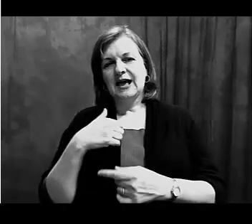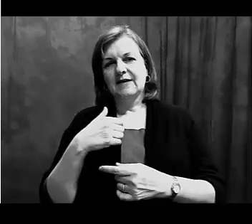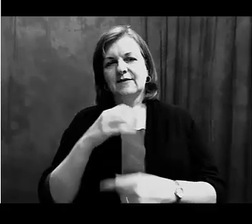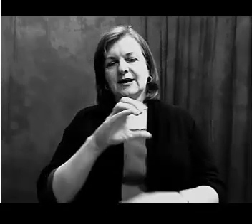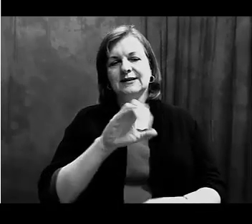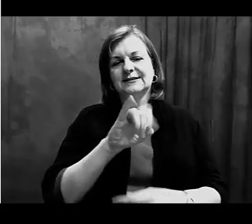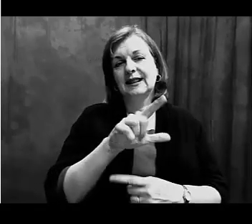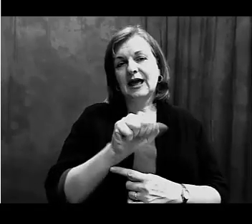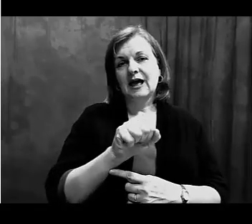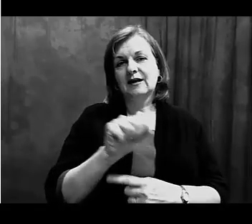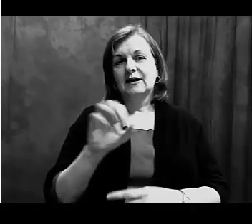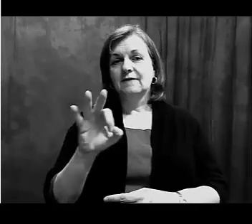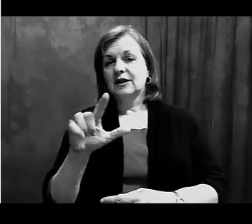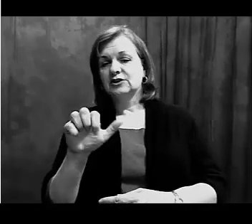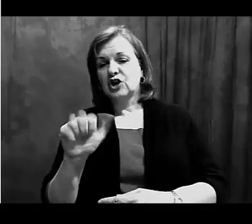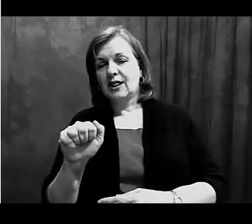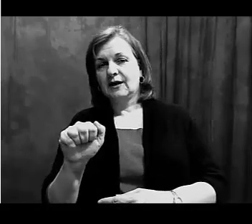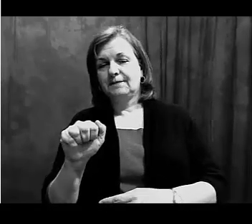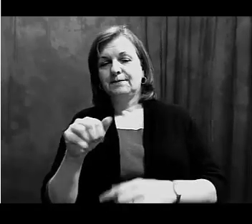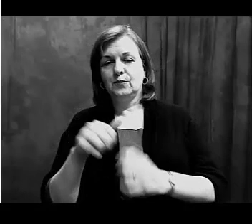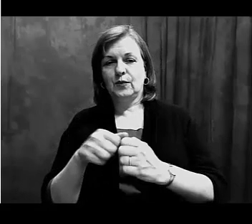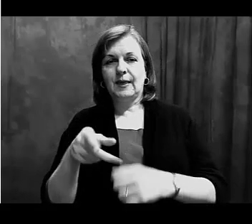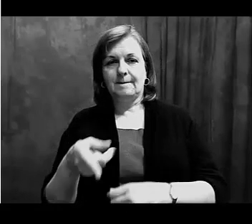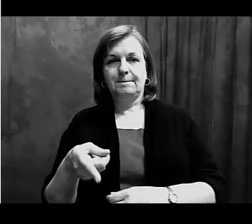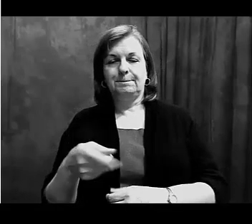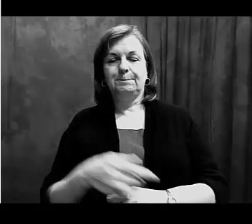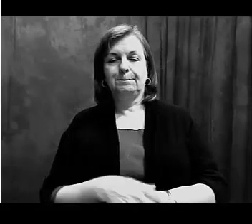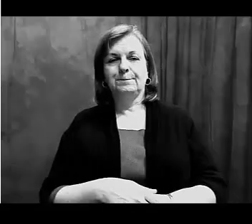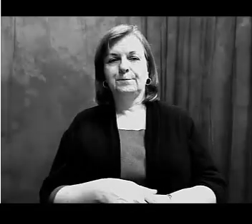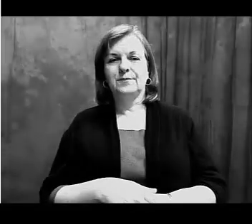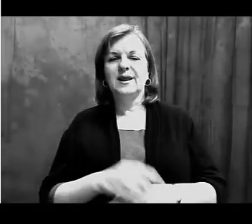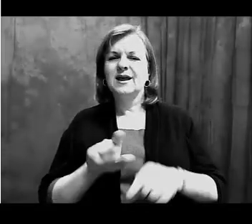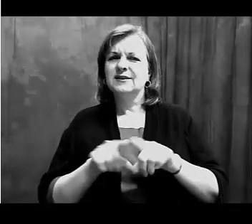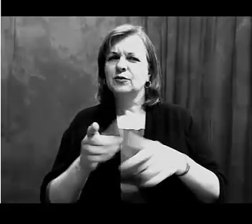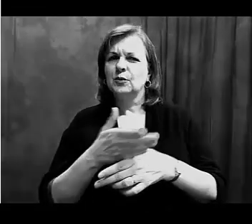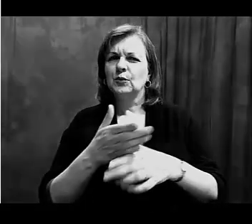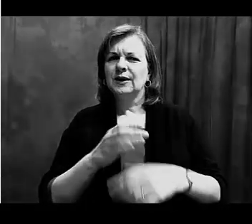these guys as having cilia and flagella associated with them